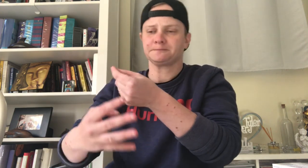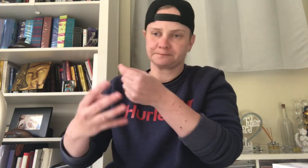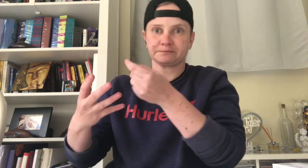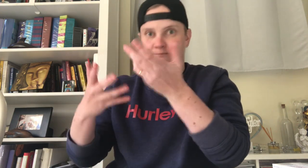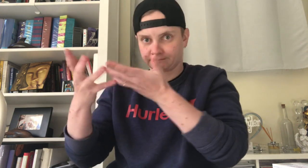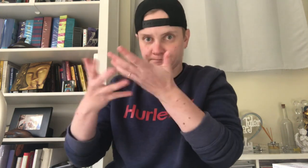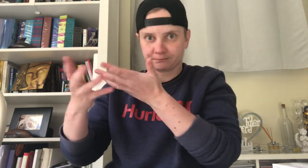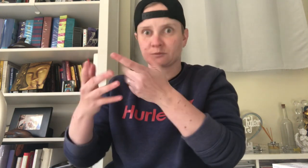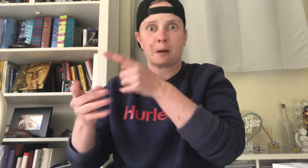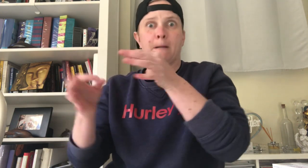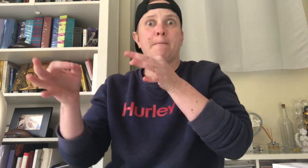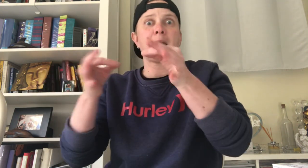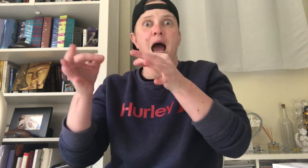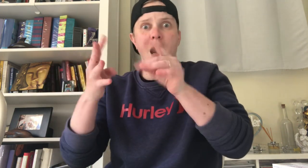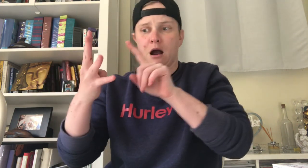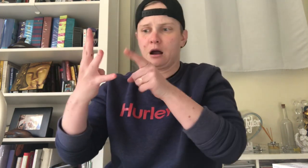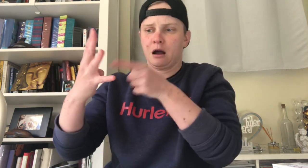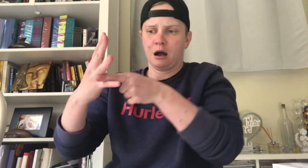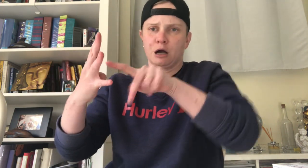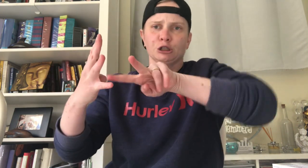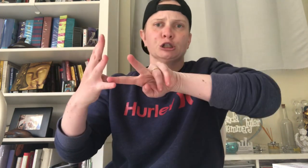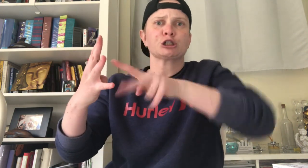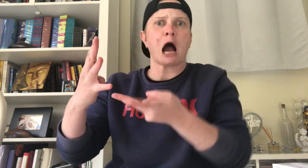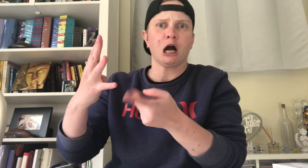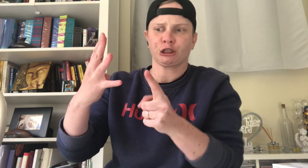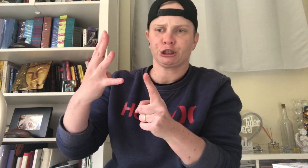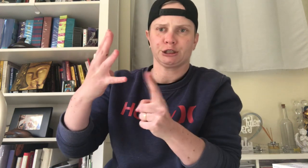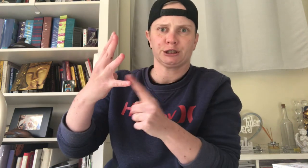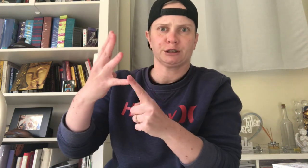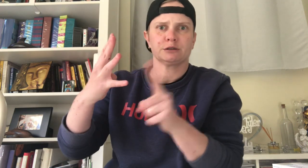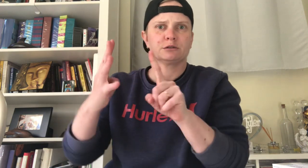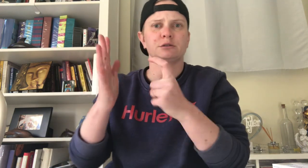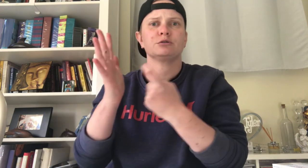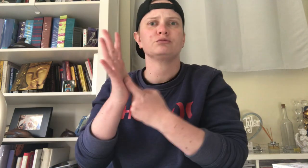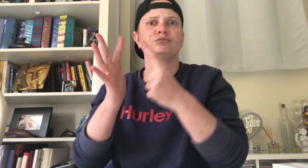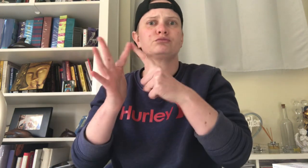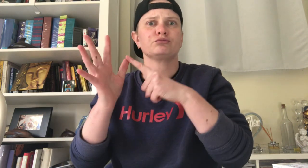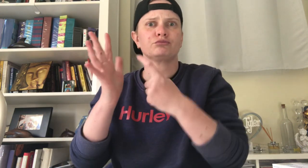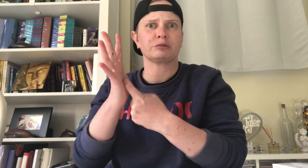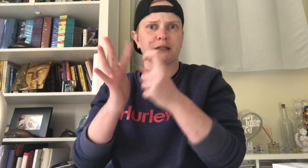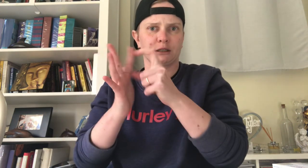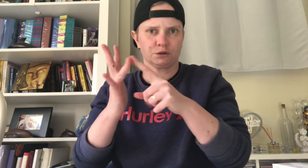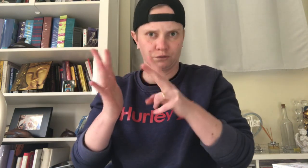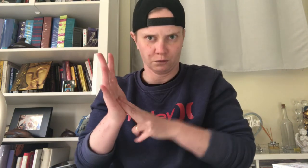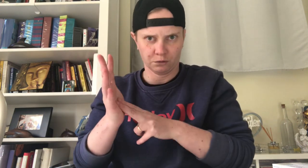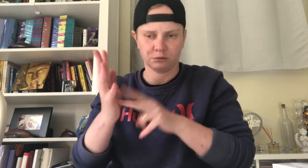I had my discussion with Dr Hayes to establish the plan by changing from Primo to Reardon by 4th appointment